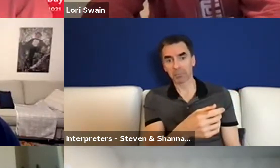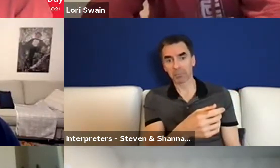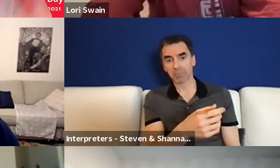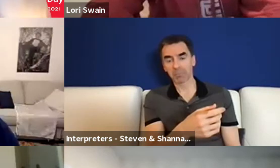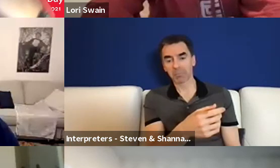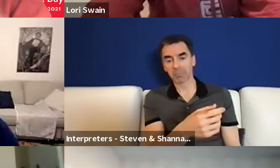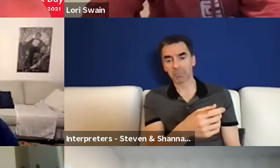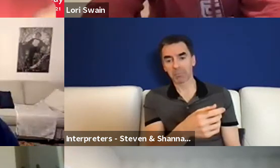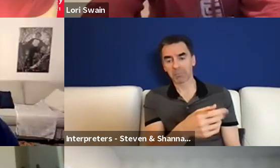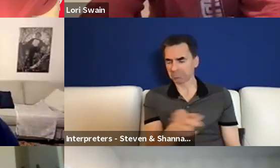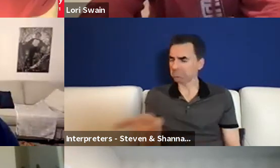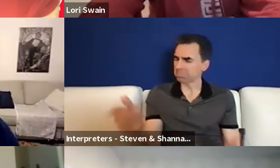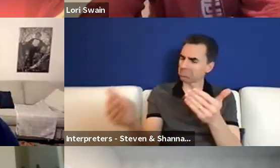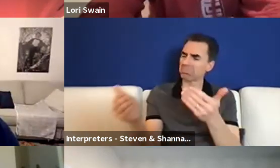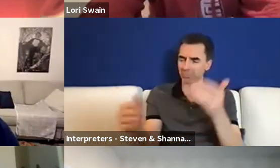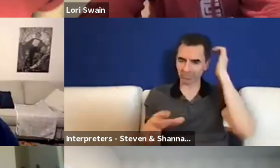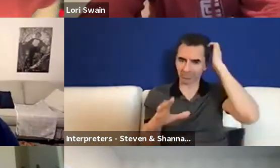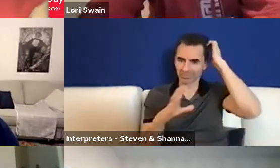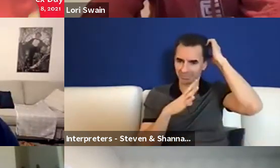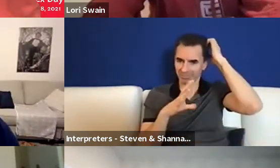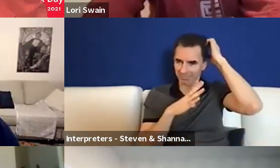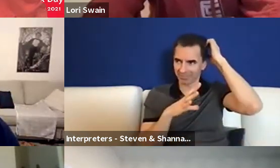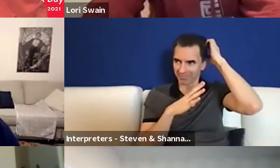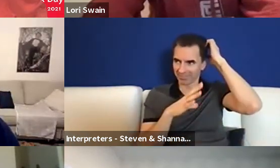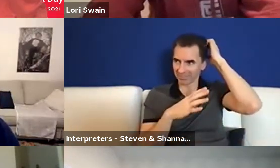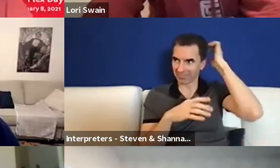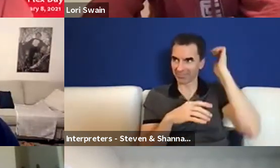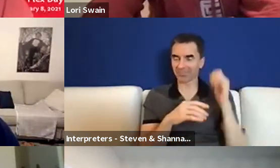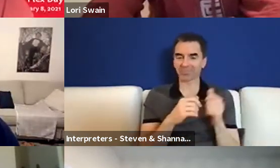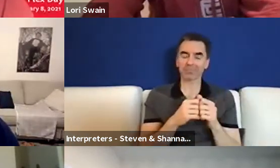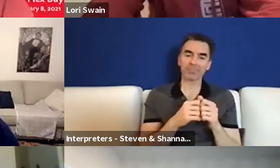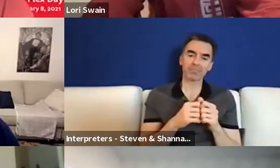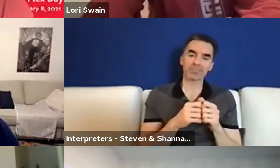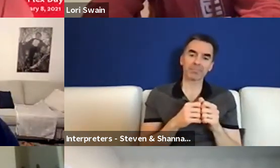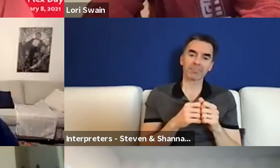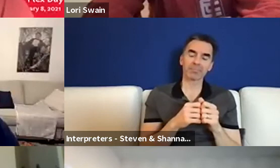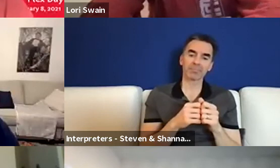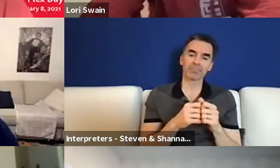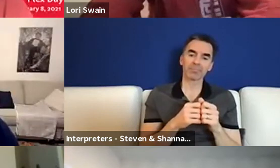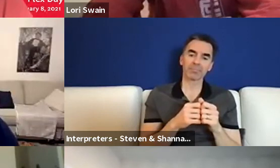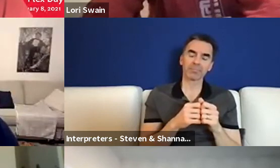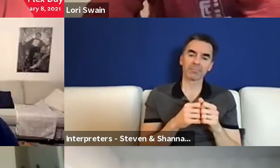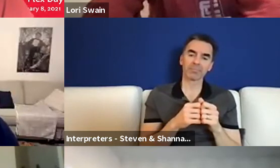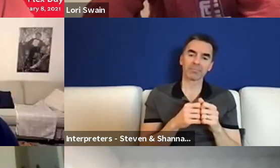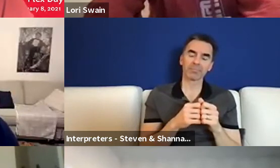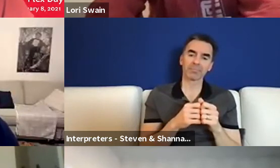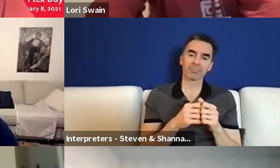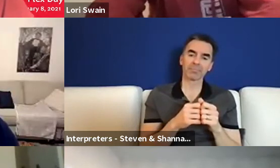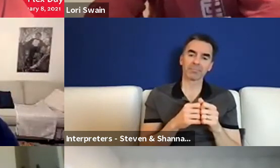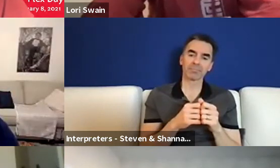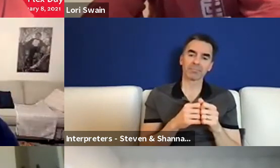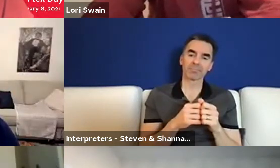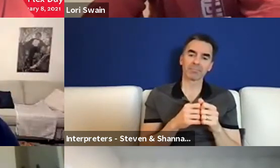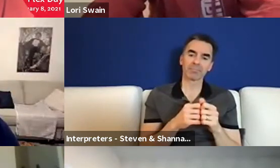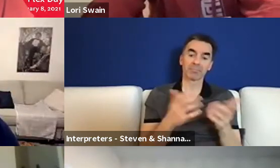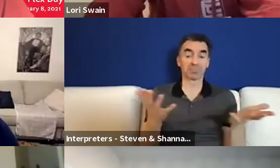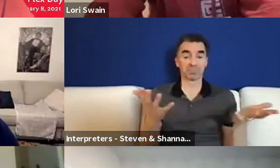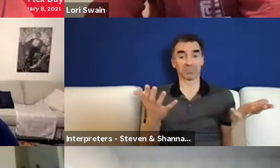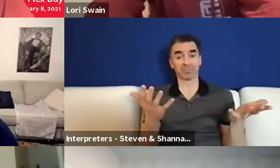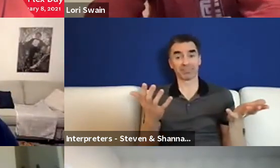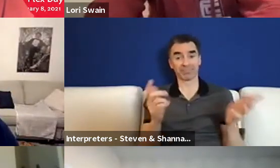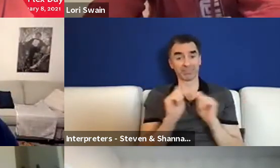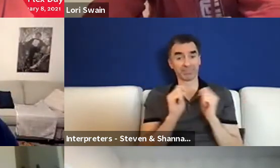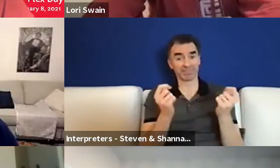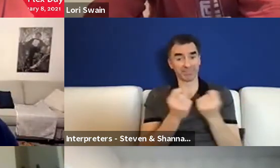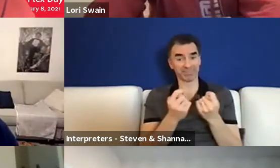Oh, that's right. Short term memory. Right. Yeah. So you've heard from the team. And you know, what I look is if you notice is every